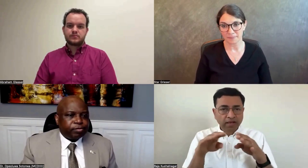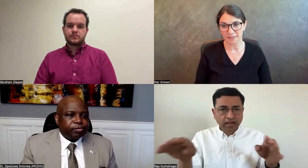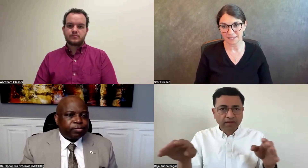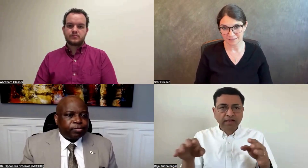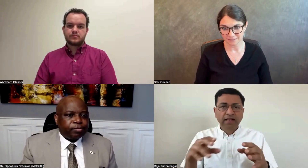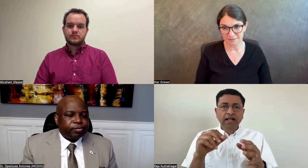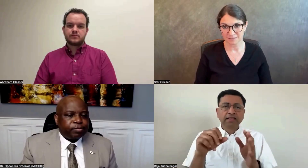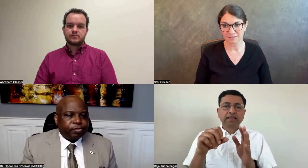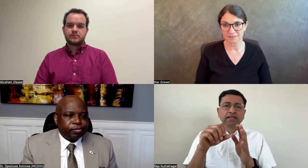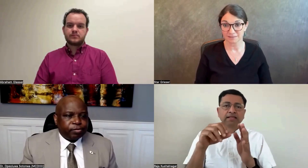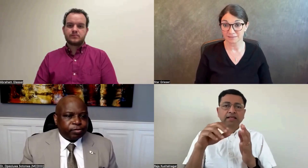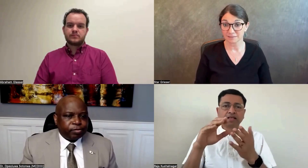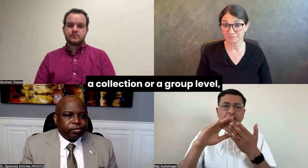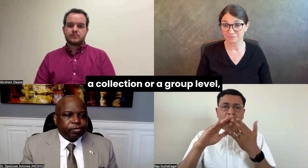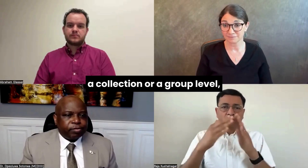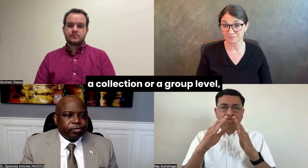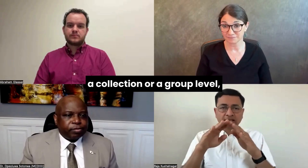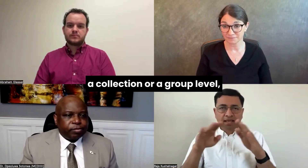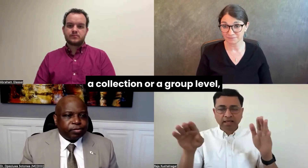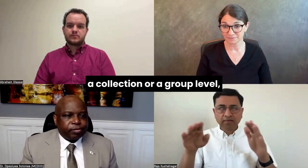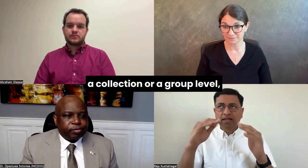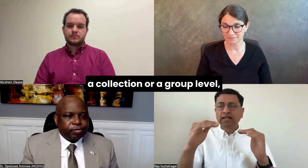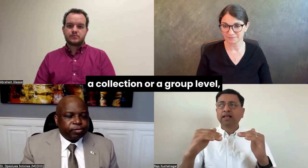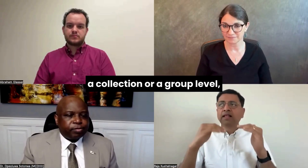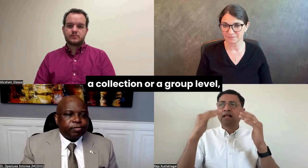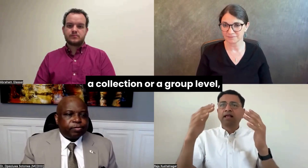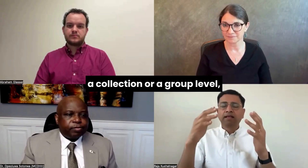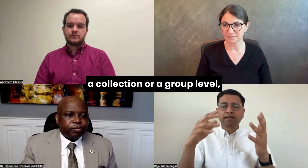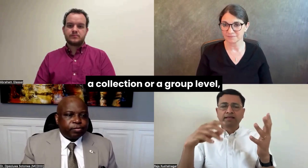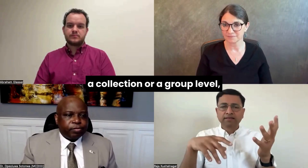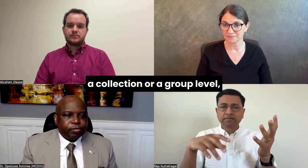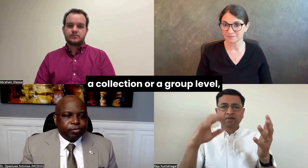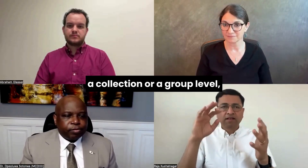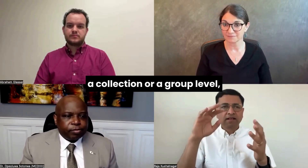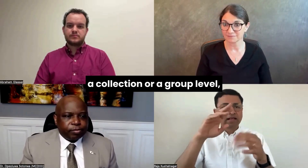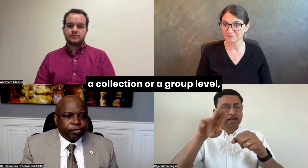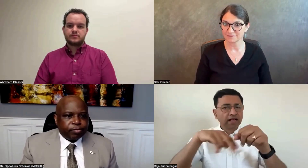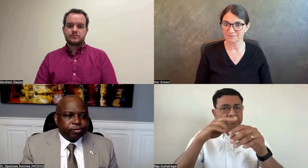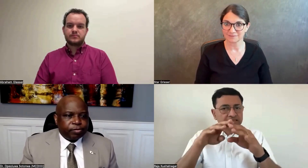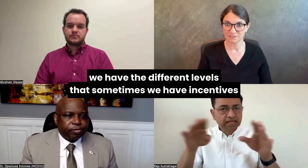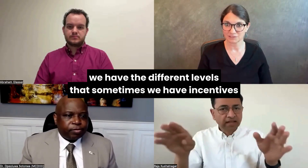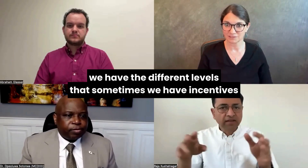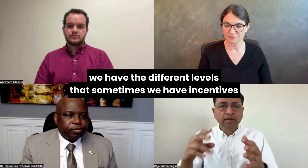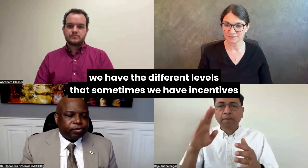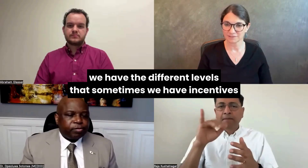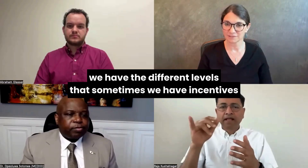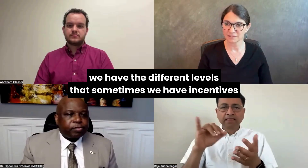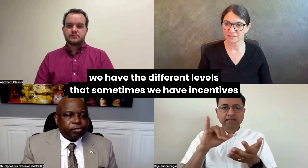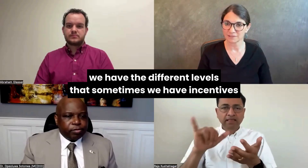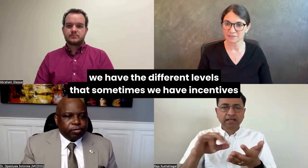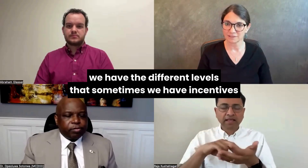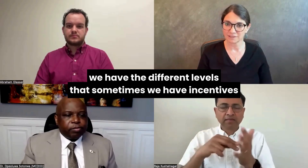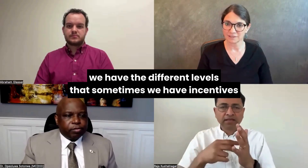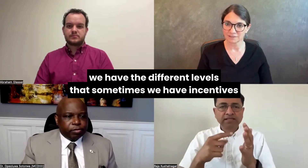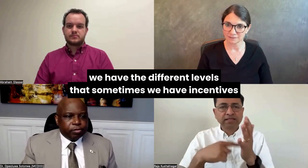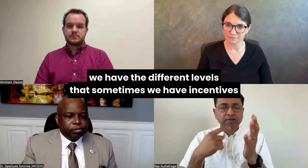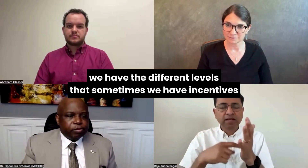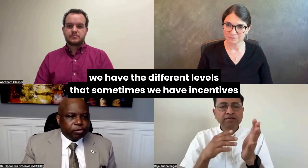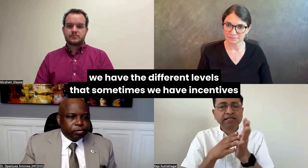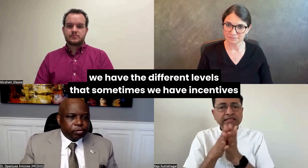a collection or a group level, we have the different levels that sometimes we have incentives